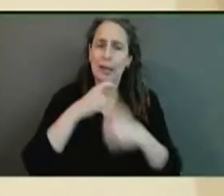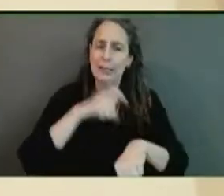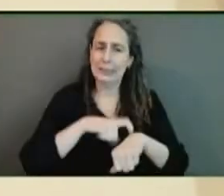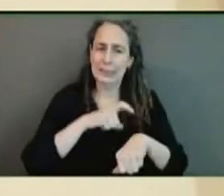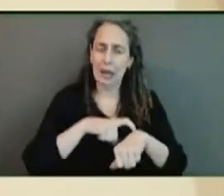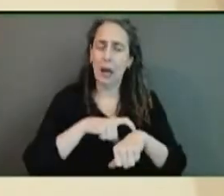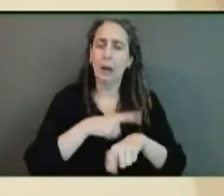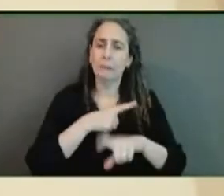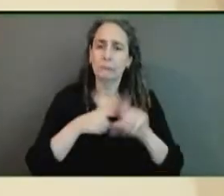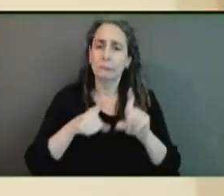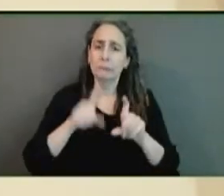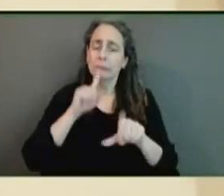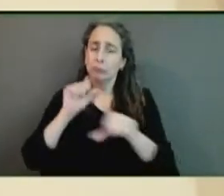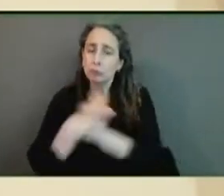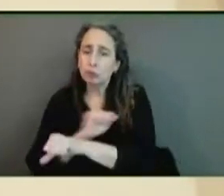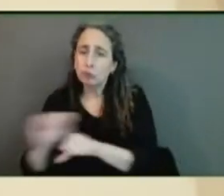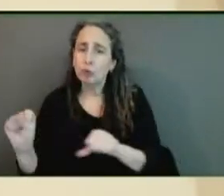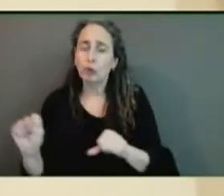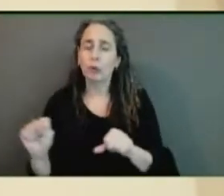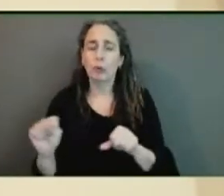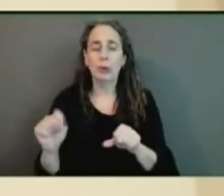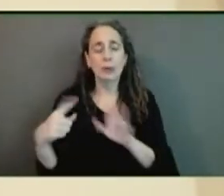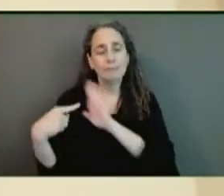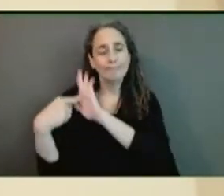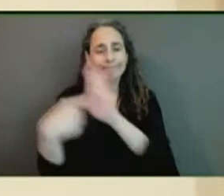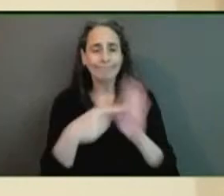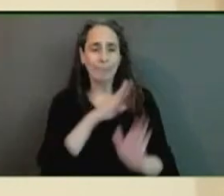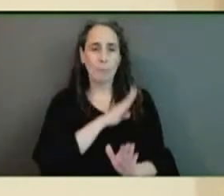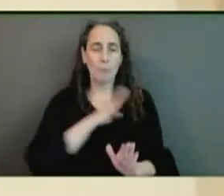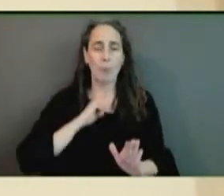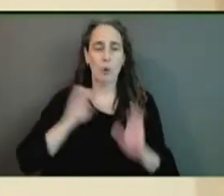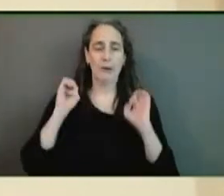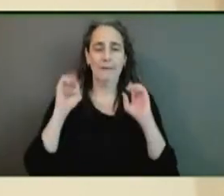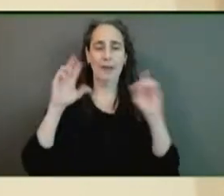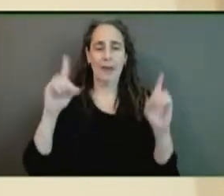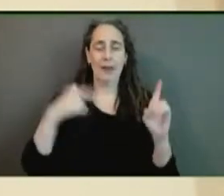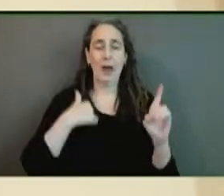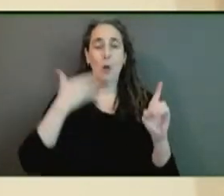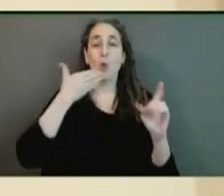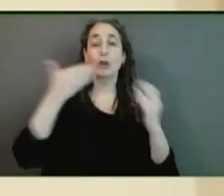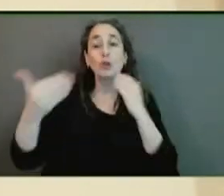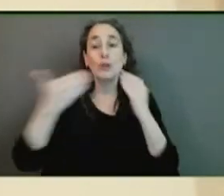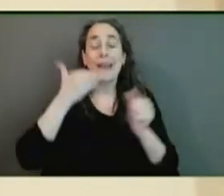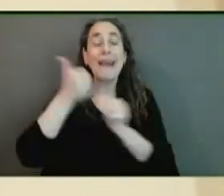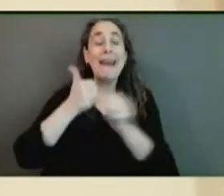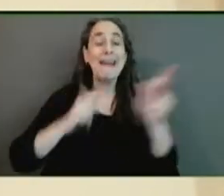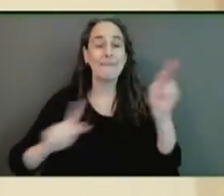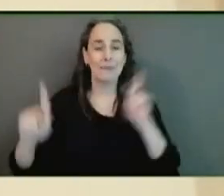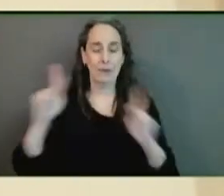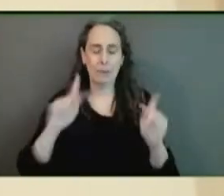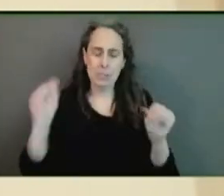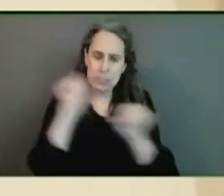trying times, but that doesn't make it any less true. On behalf